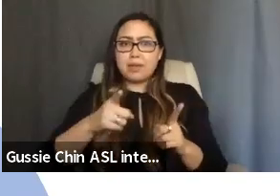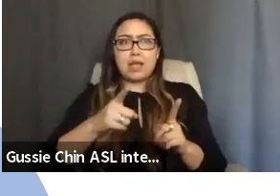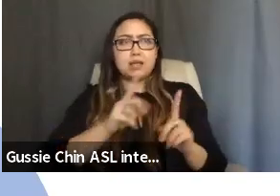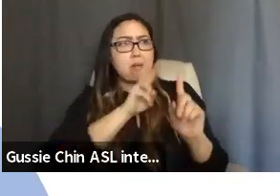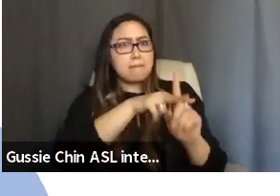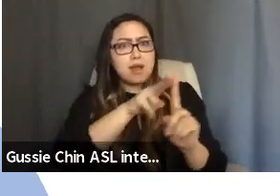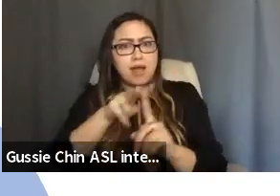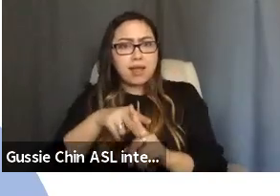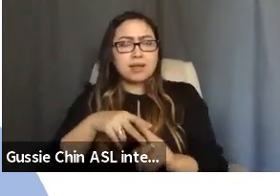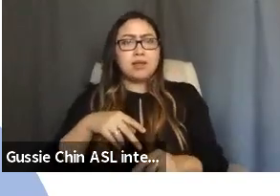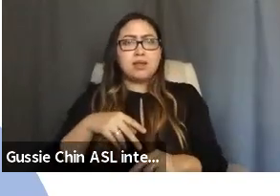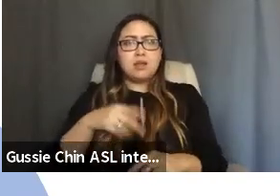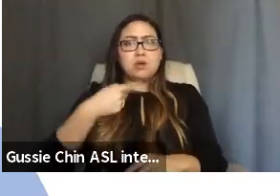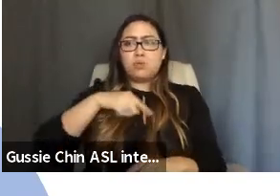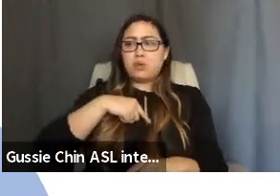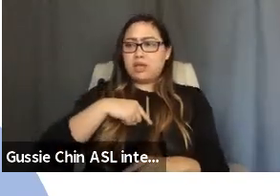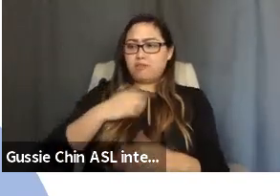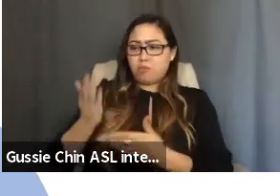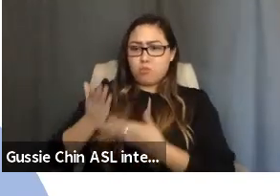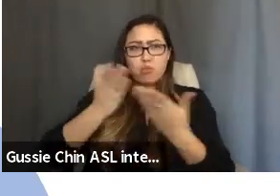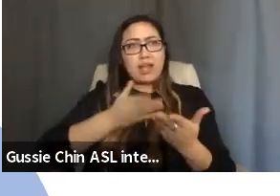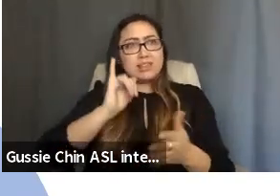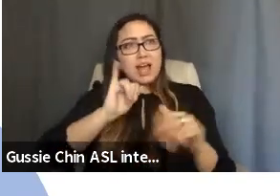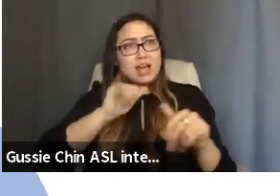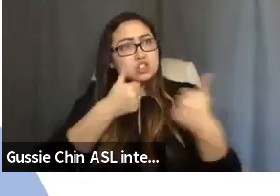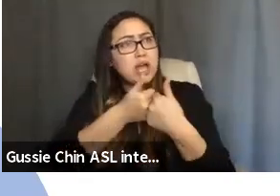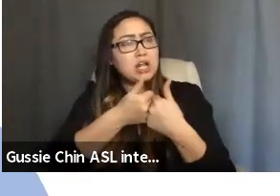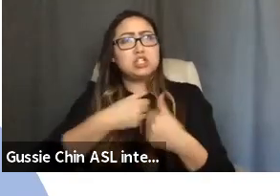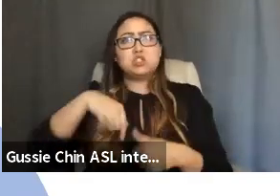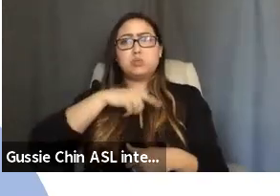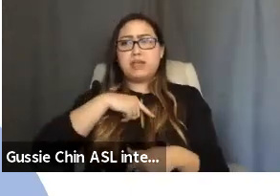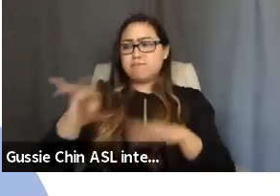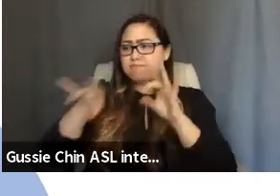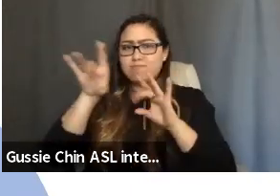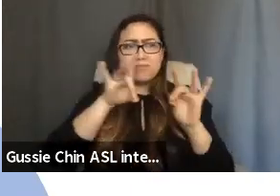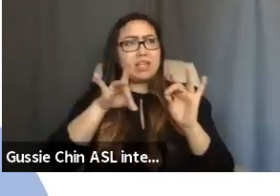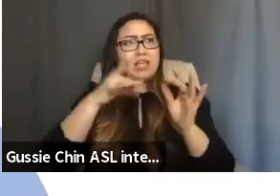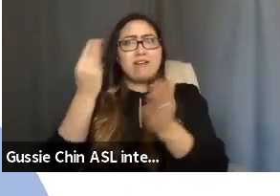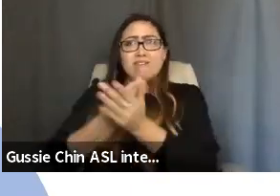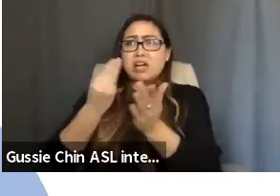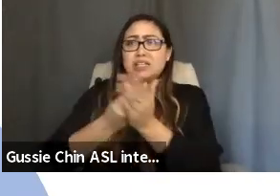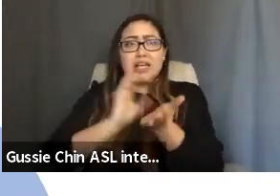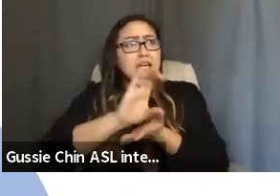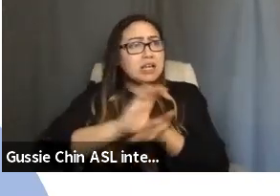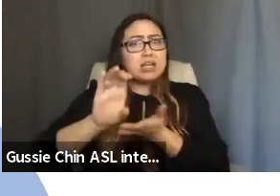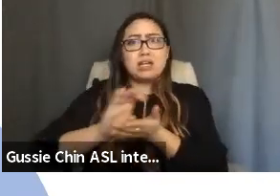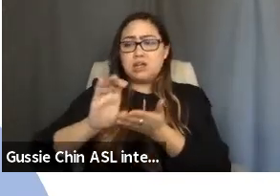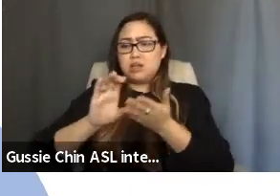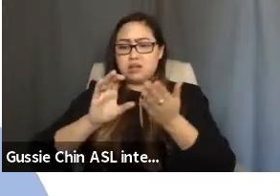in bringing things to live and actually resourcing and funding and operationalizing these things that